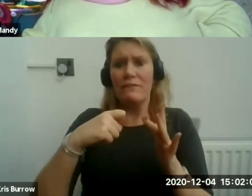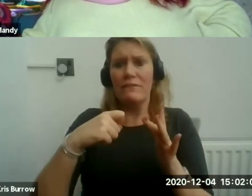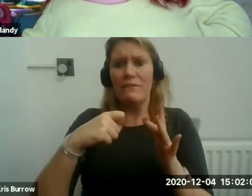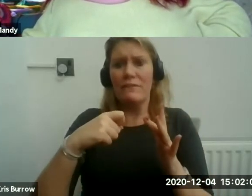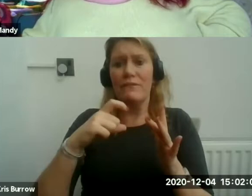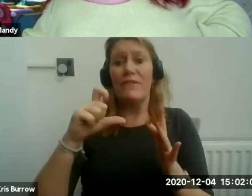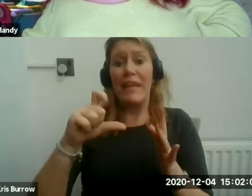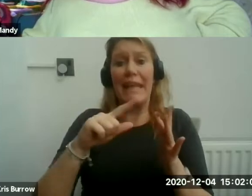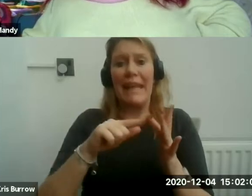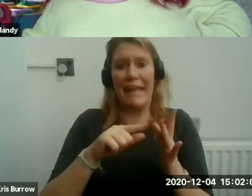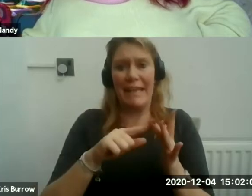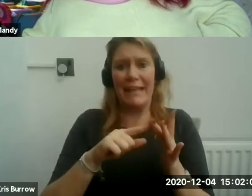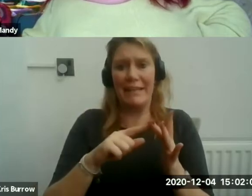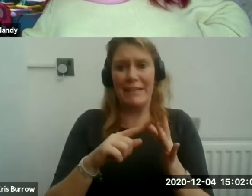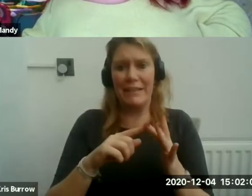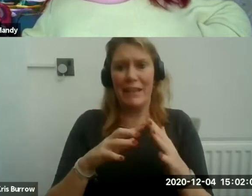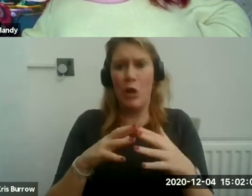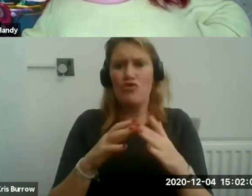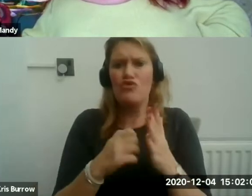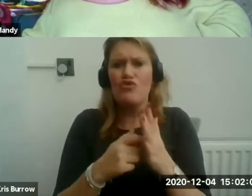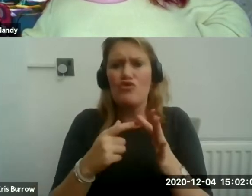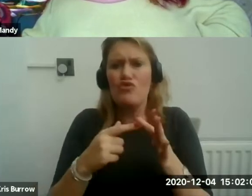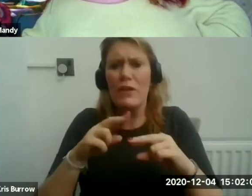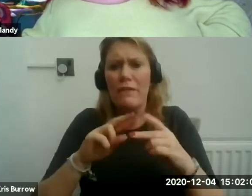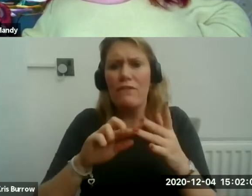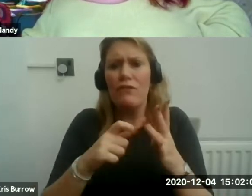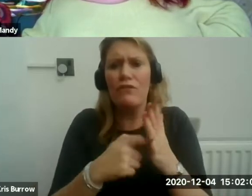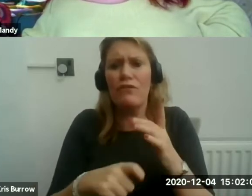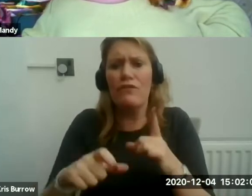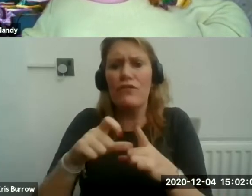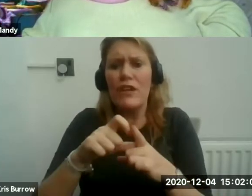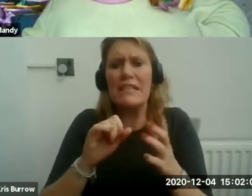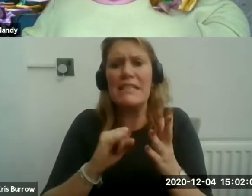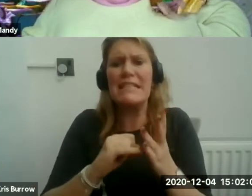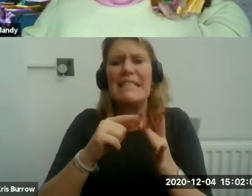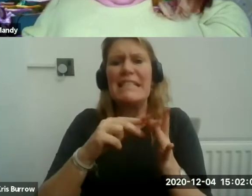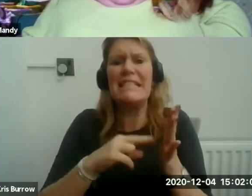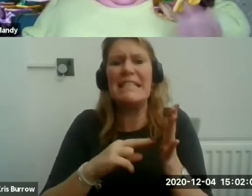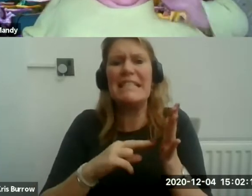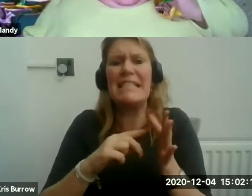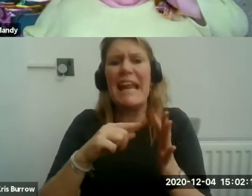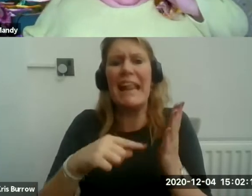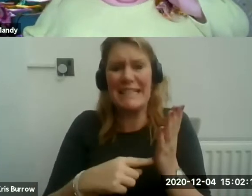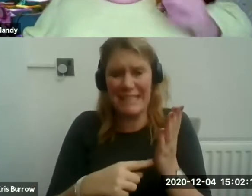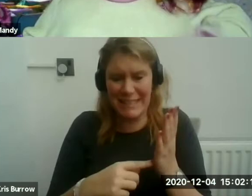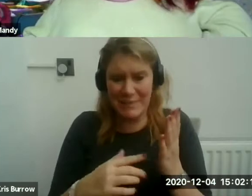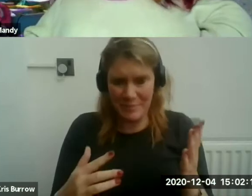name. Pronounce it for me, Vici. Wreford-Sinnott.